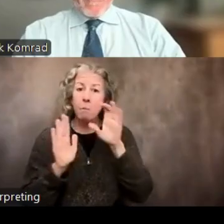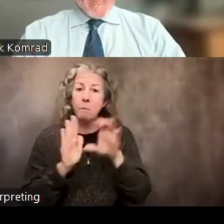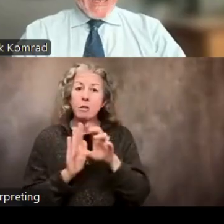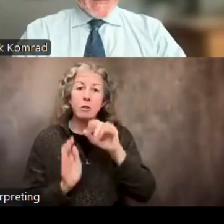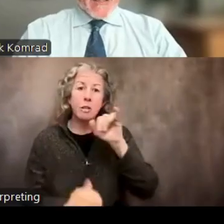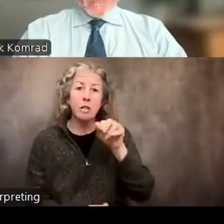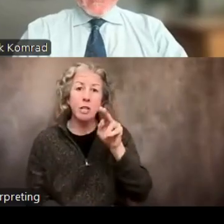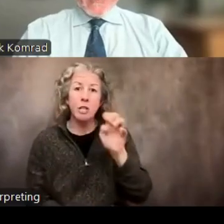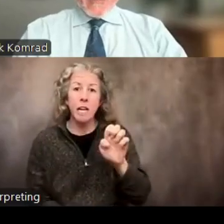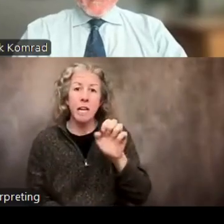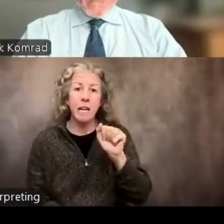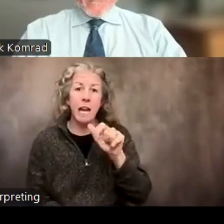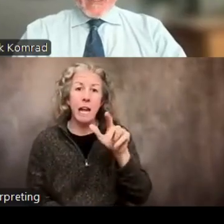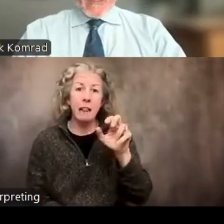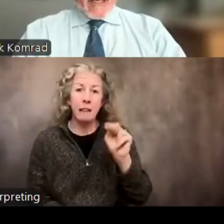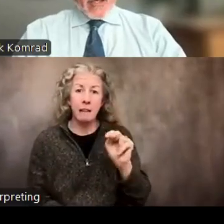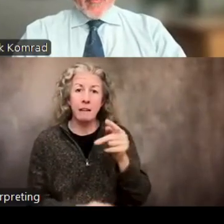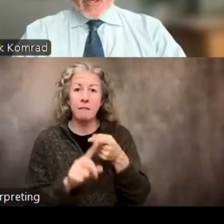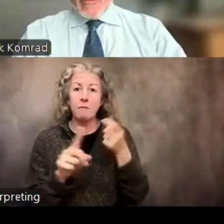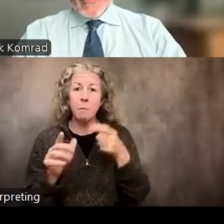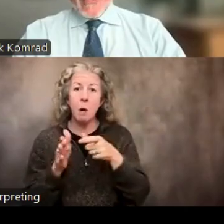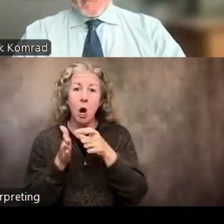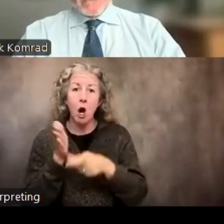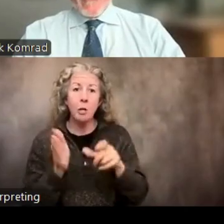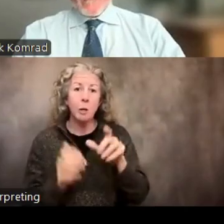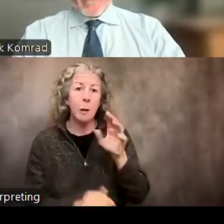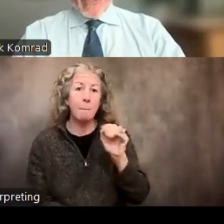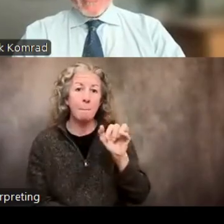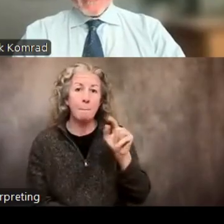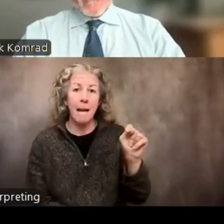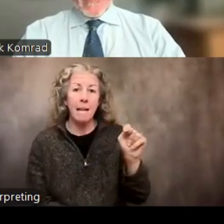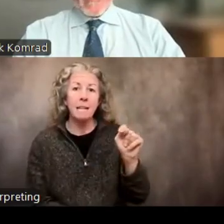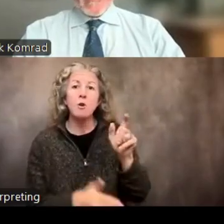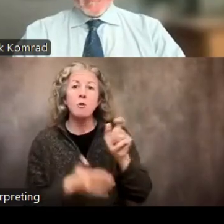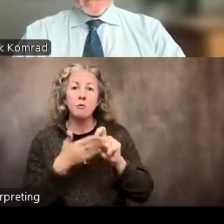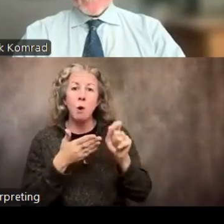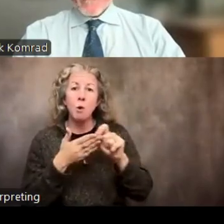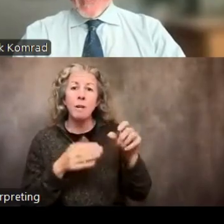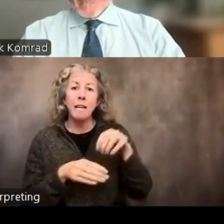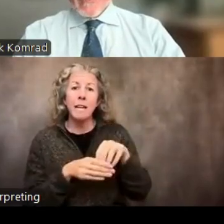Matt Valliere wrote in the Denver Post about his friend